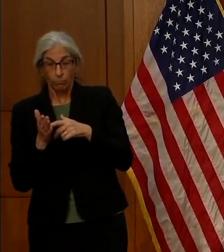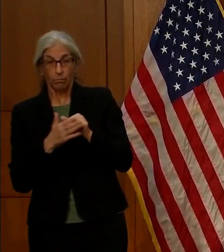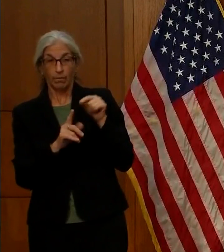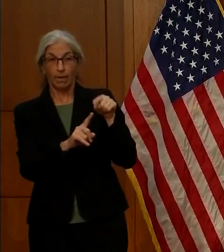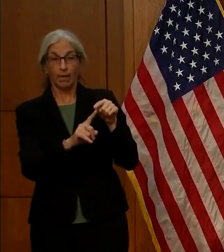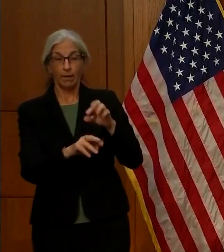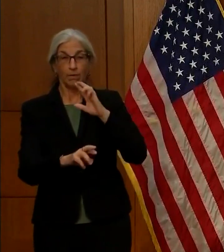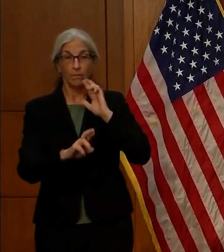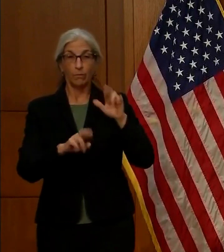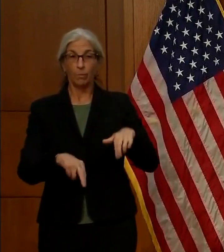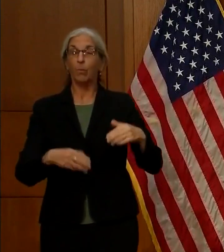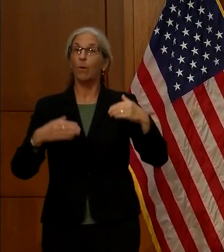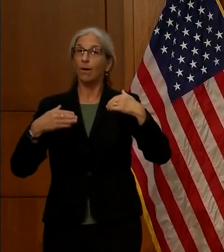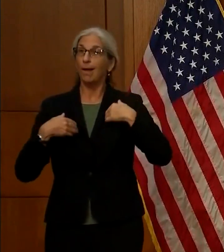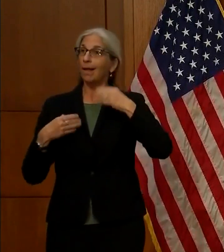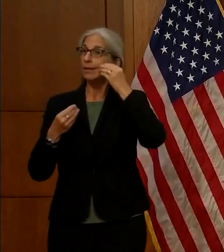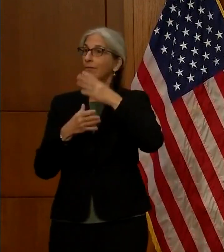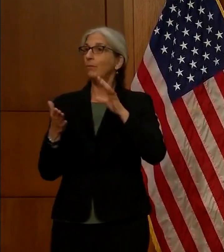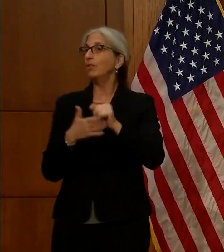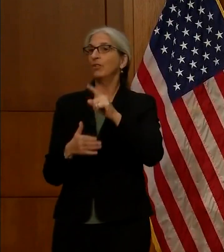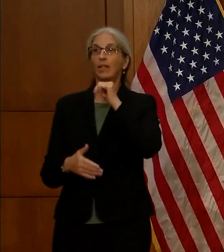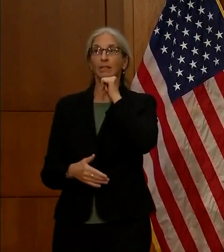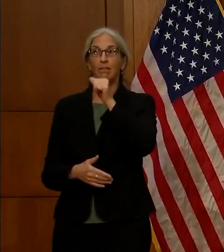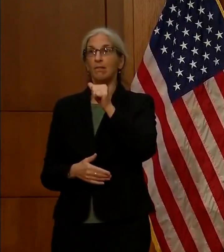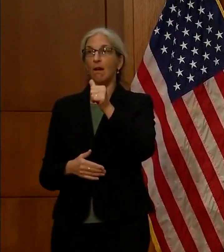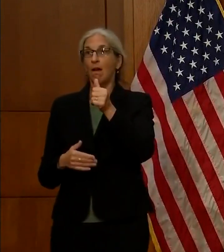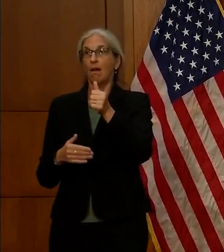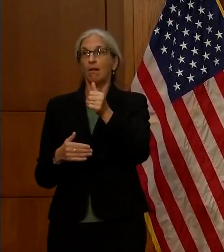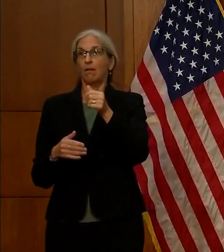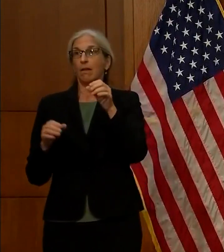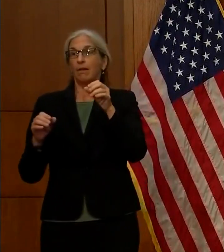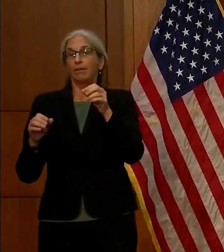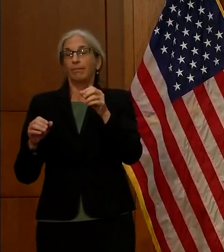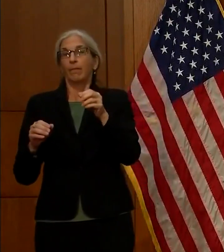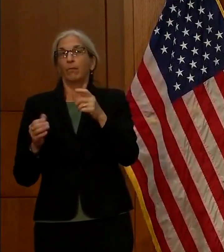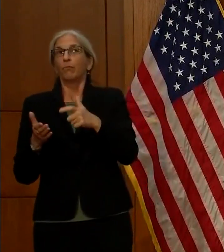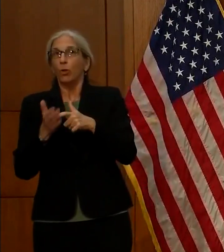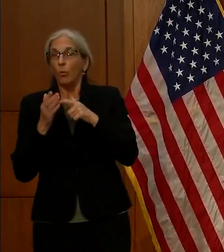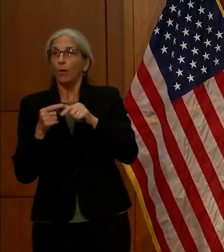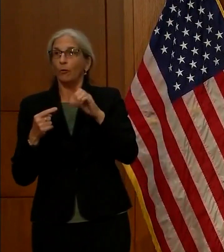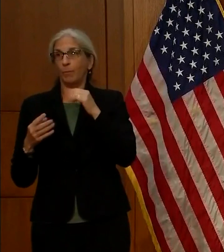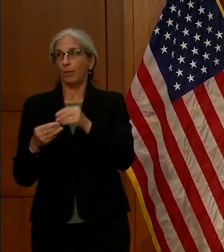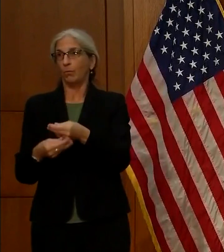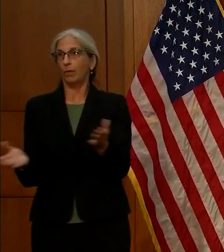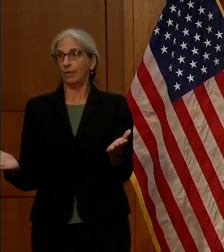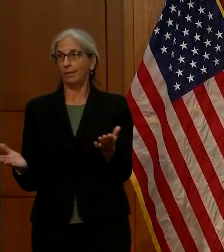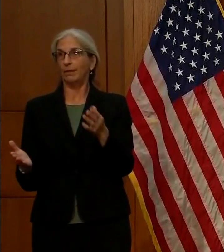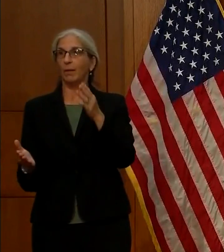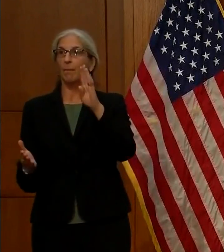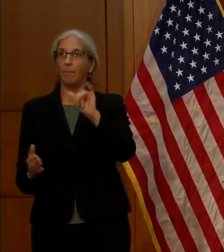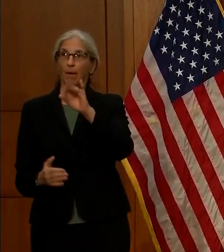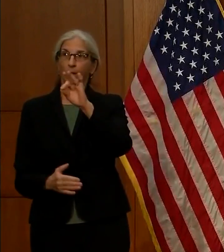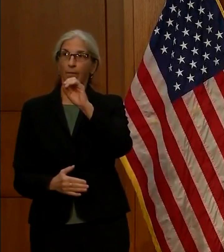CONTAINS. INFORMATION THAT IS- IS- NOT FORESEEABLE SO THEY